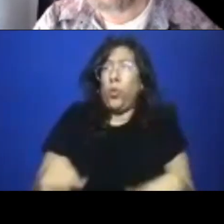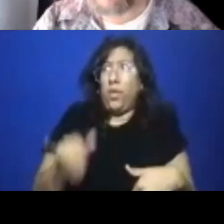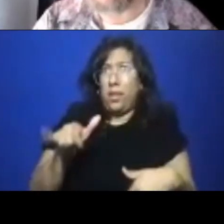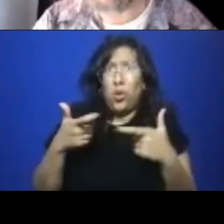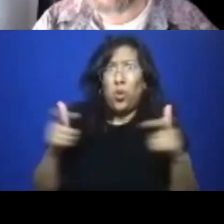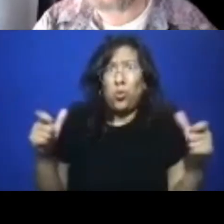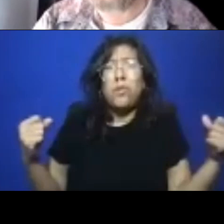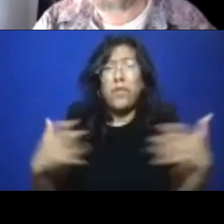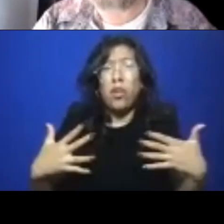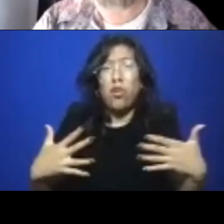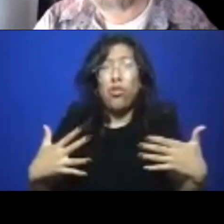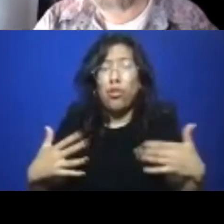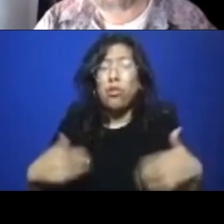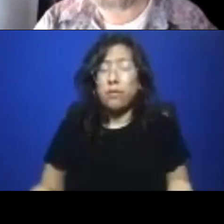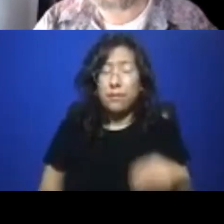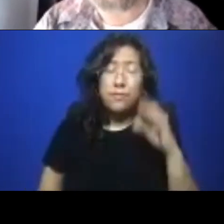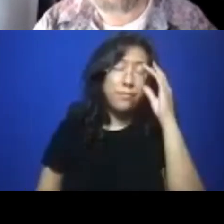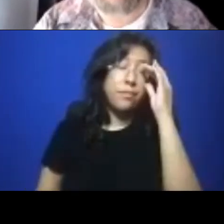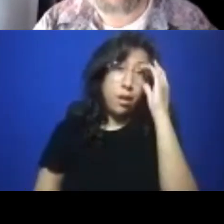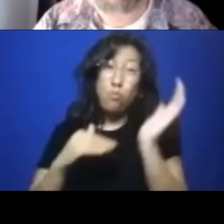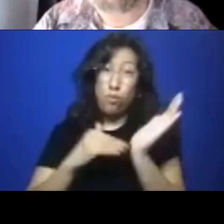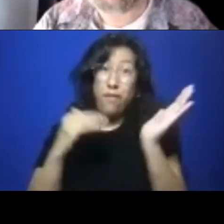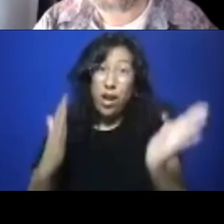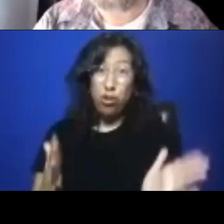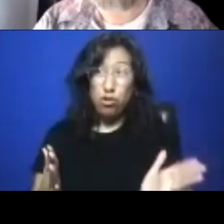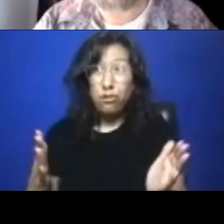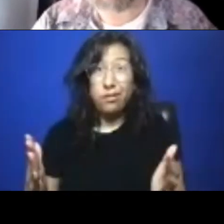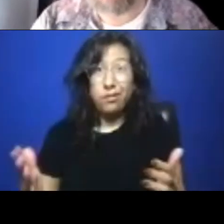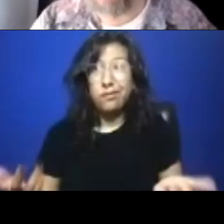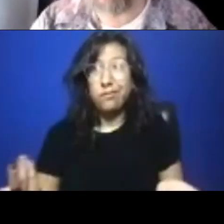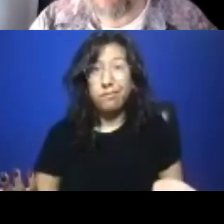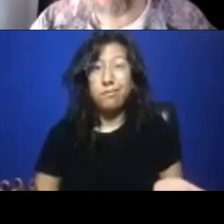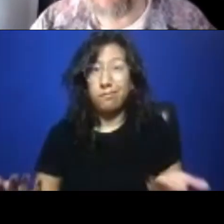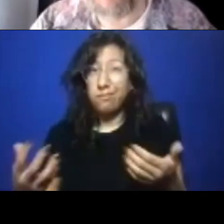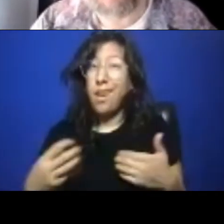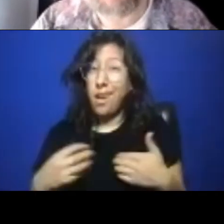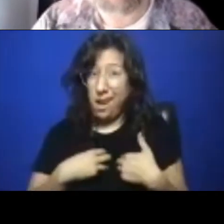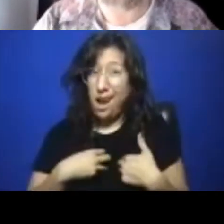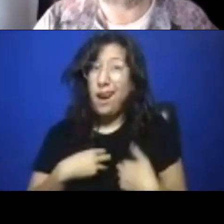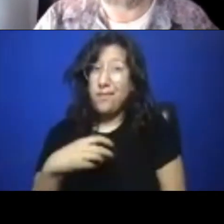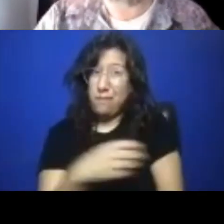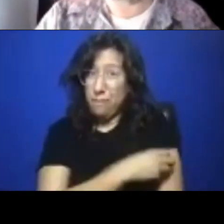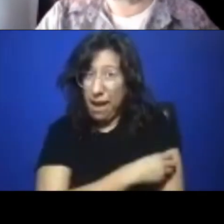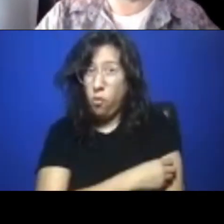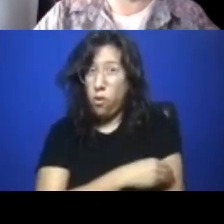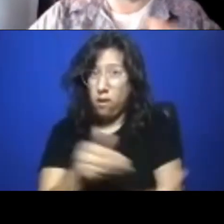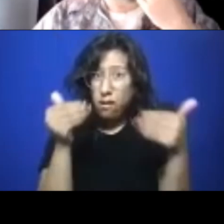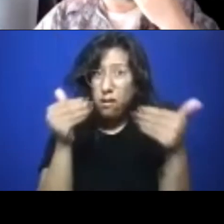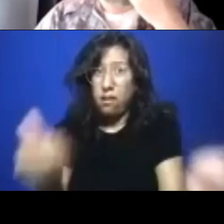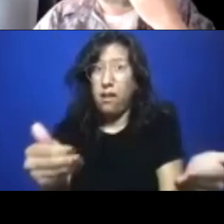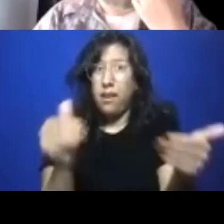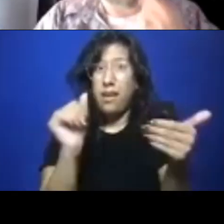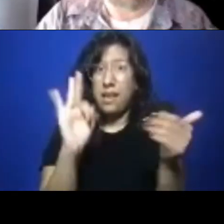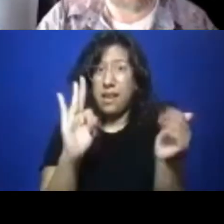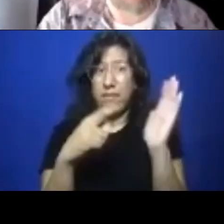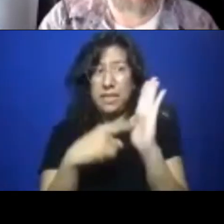and it is something that providers do have kind of the ability to do if certain symptoms are present.